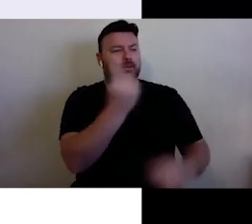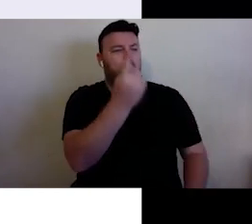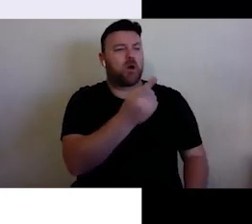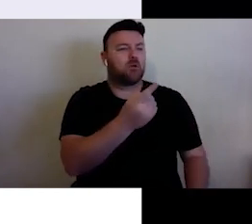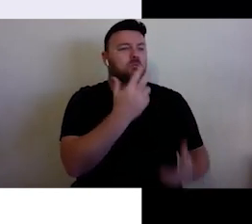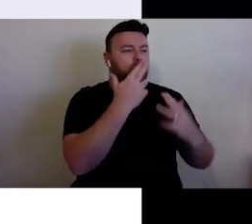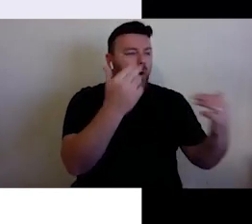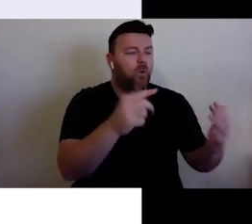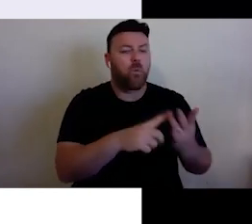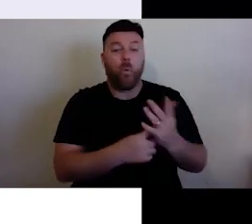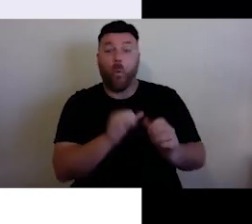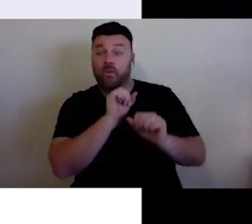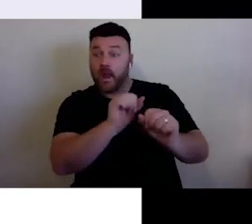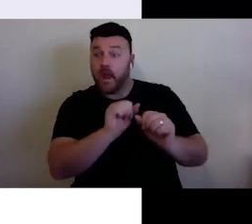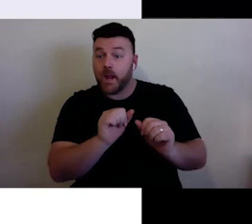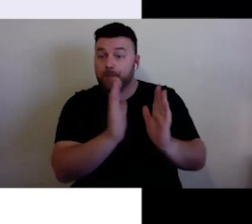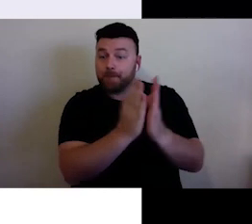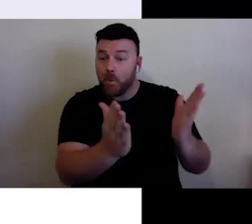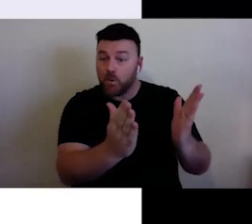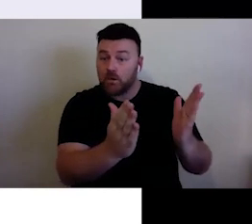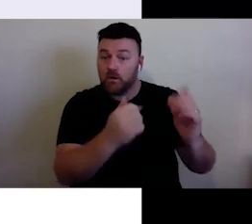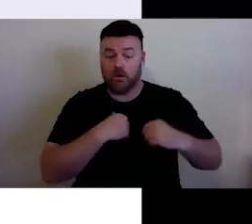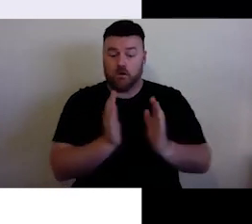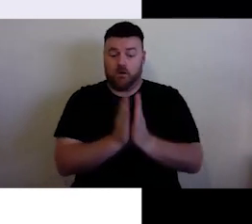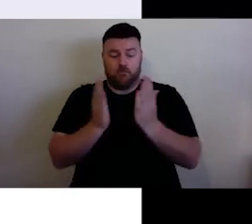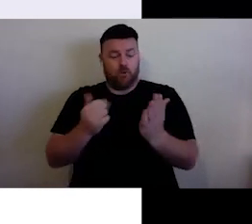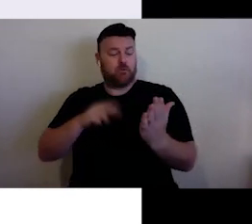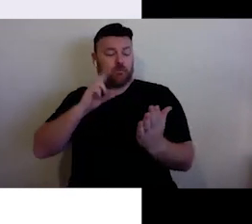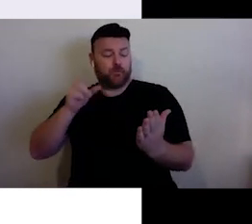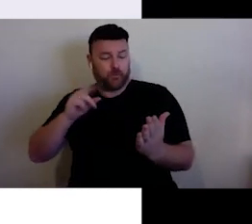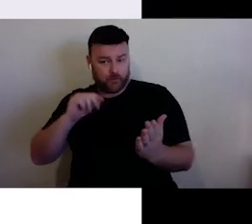example. If you're doing it online, it's a copyright right that you're